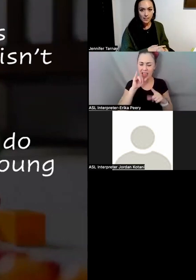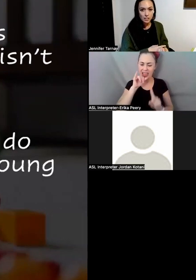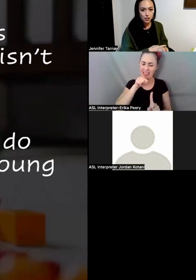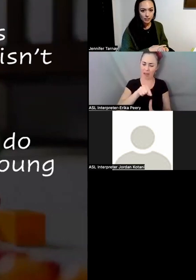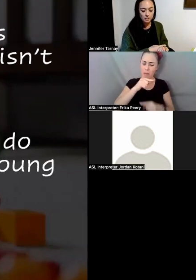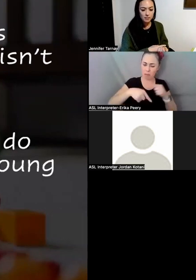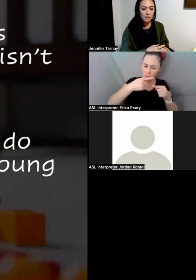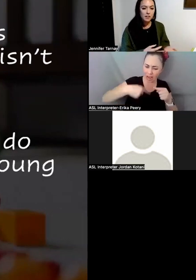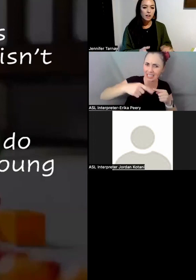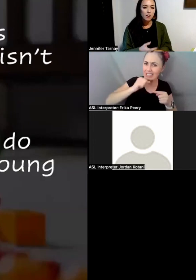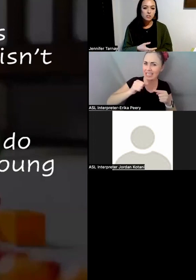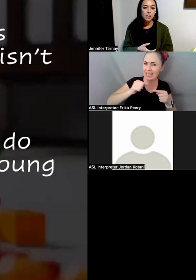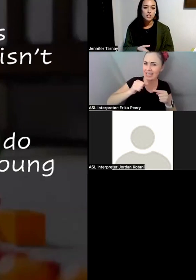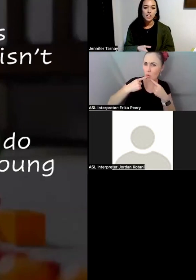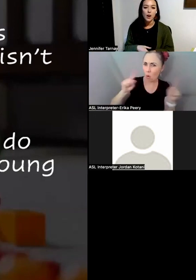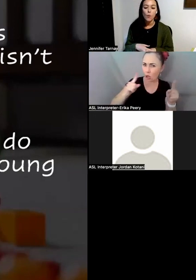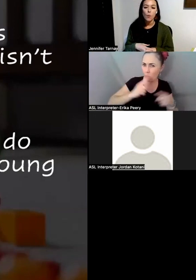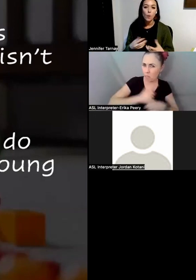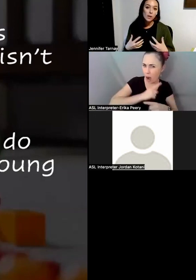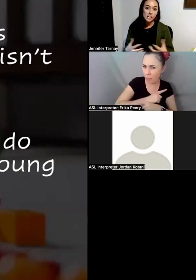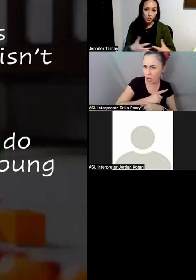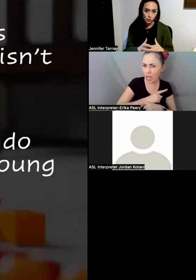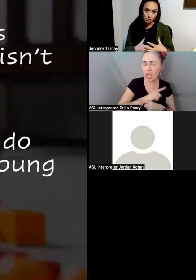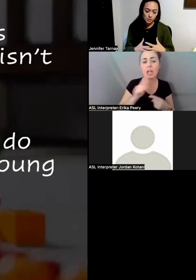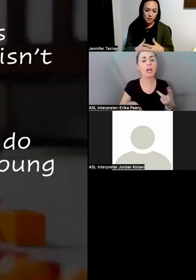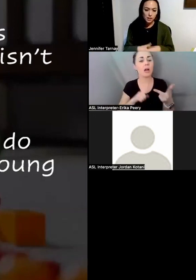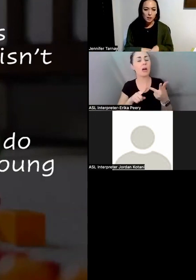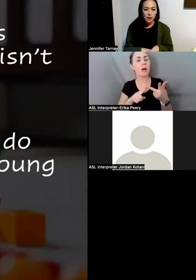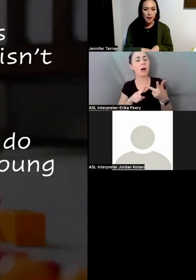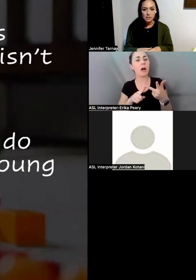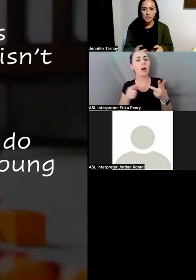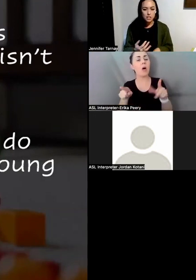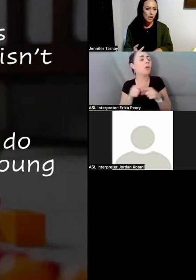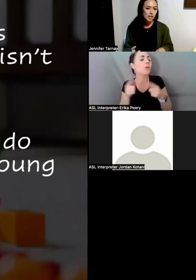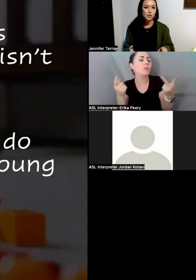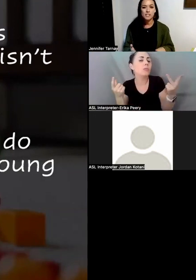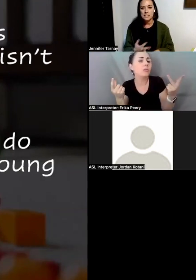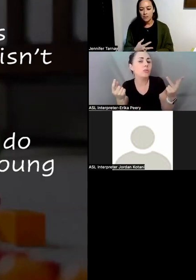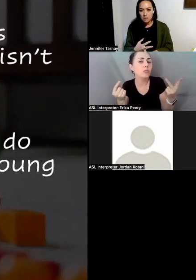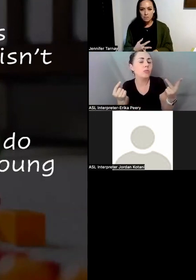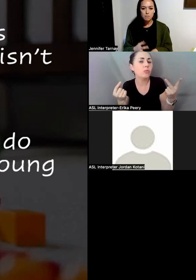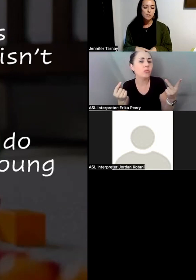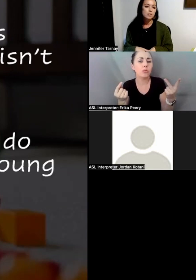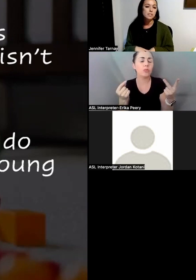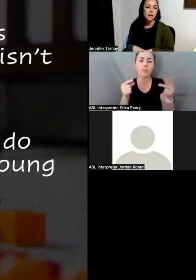the way that it should. And also, to understand what we can do as educators, as family members,